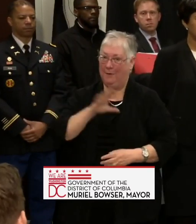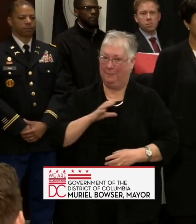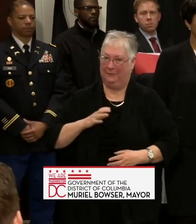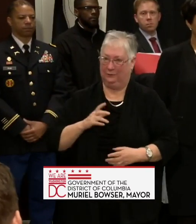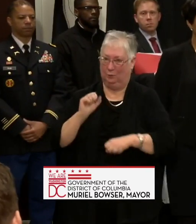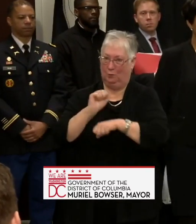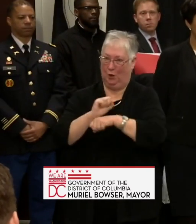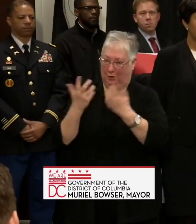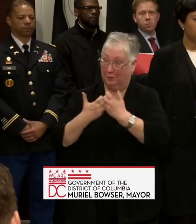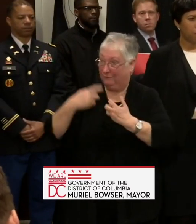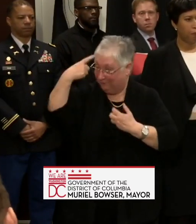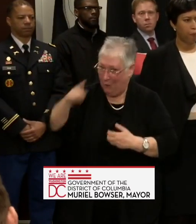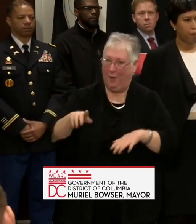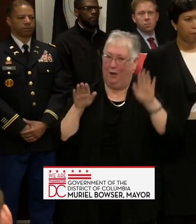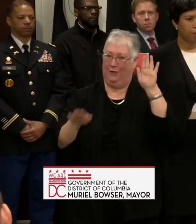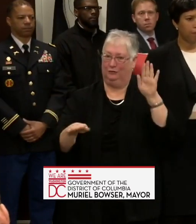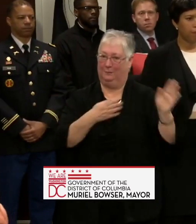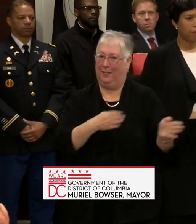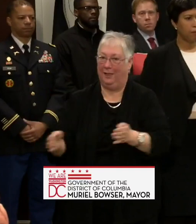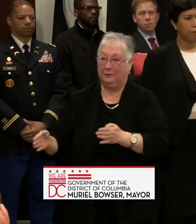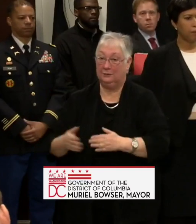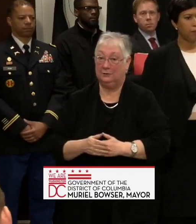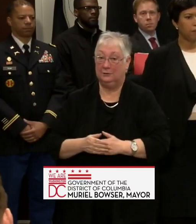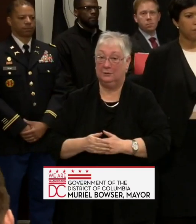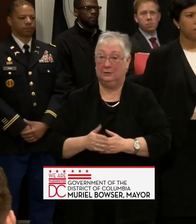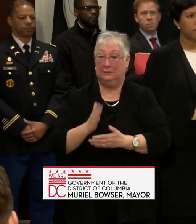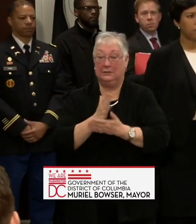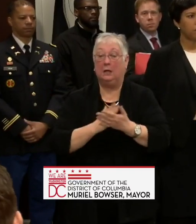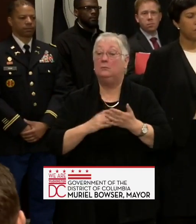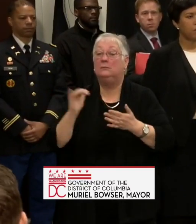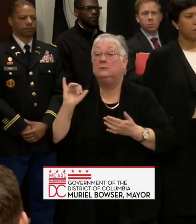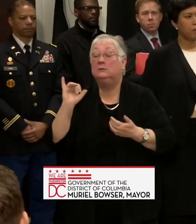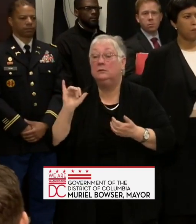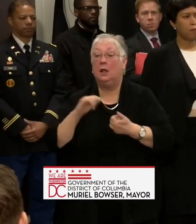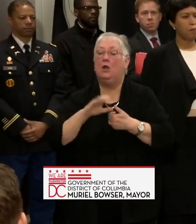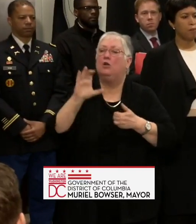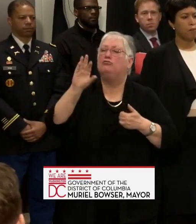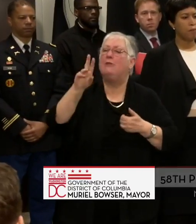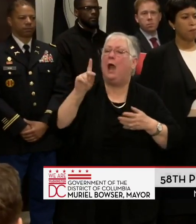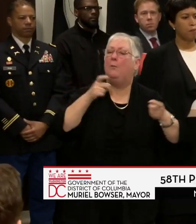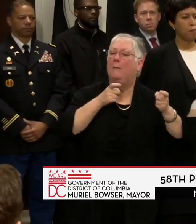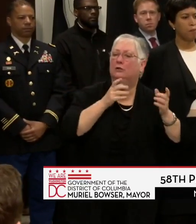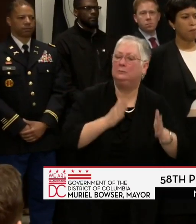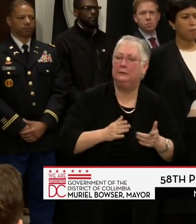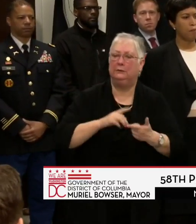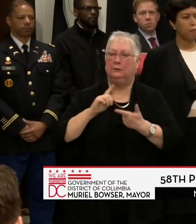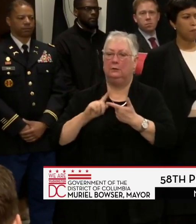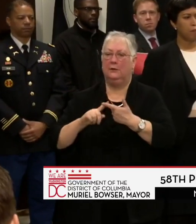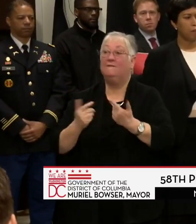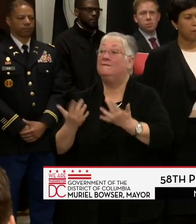EXAMPLES OF SOME OF THE SUBCOMMITTEES ARE CROWD MANAGEMENT, CREDENTIALING, FIRE, LIFE, SAFETY AND HEALTH AND